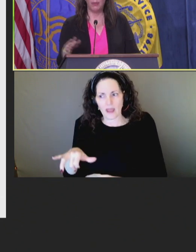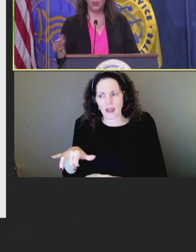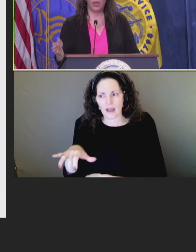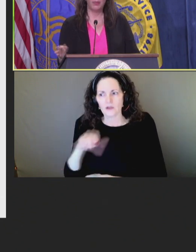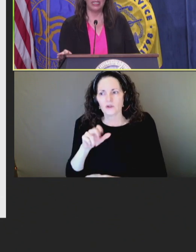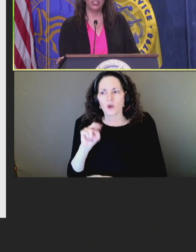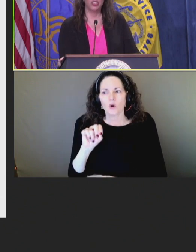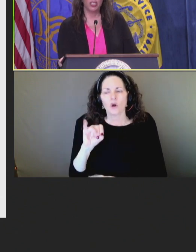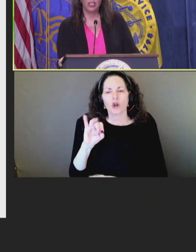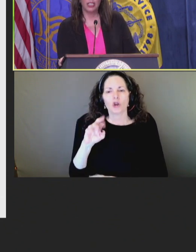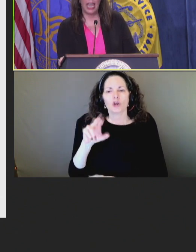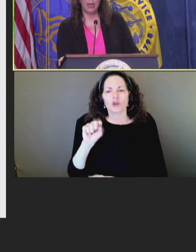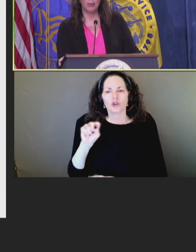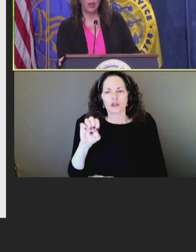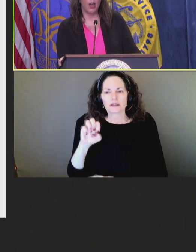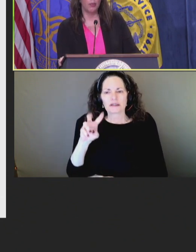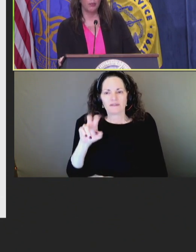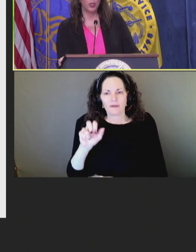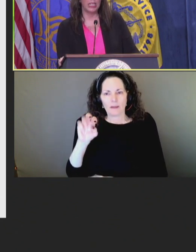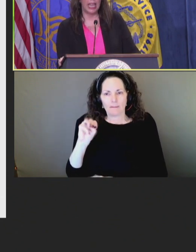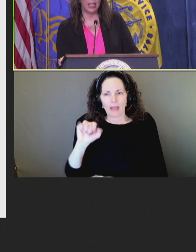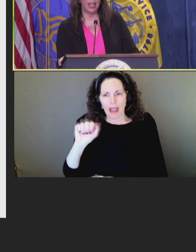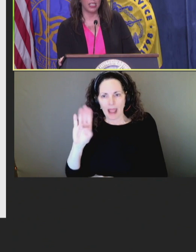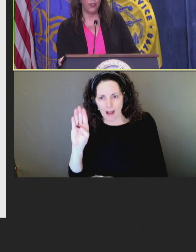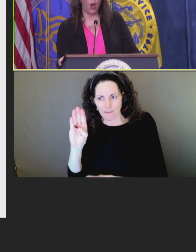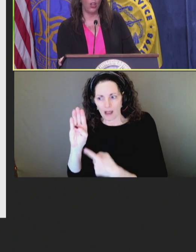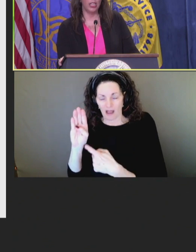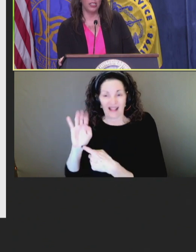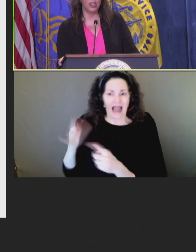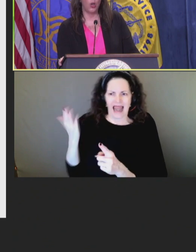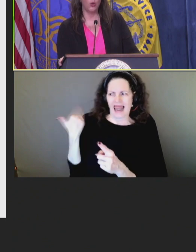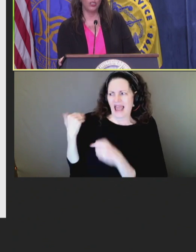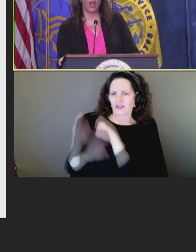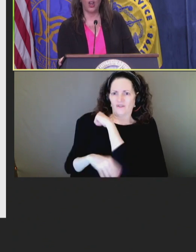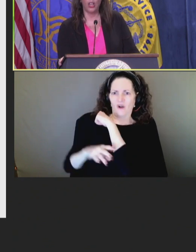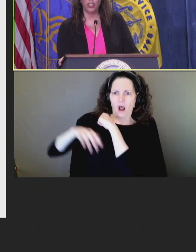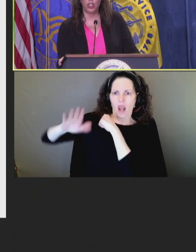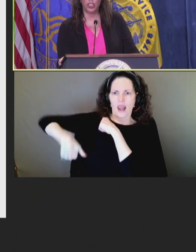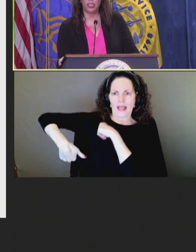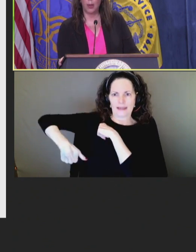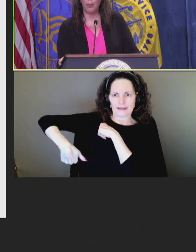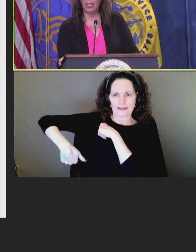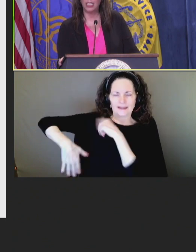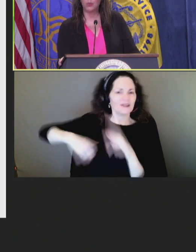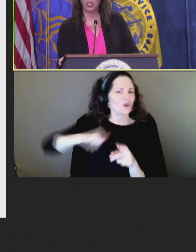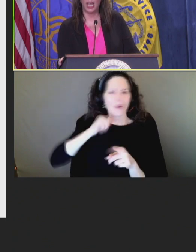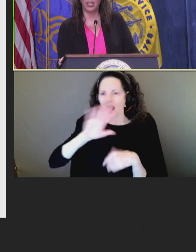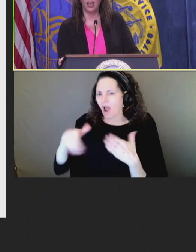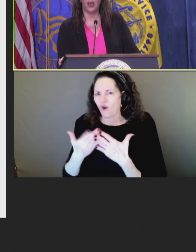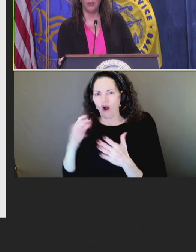the recommendation came pretty late last fall. And so, not all insurance companies were yet